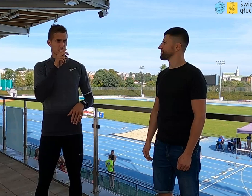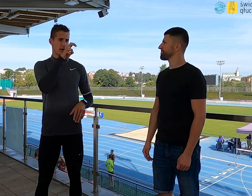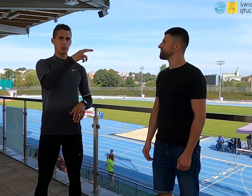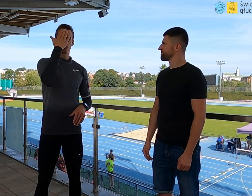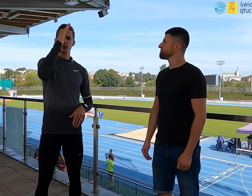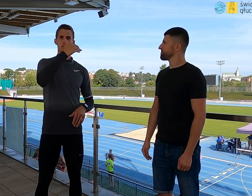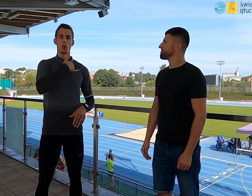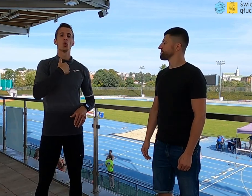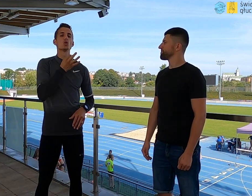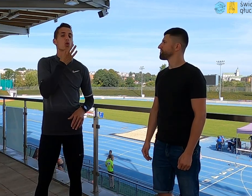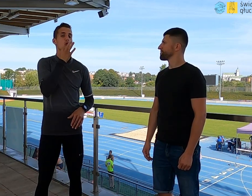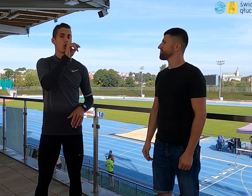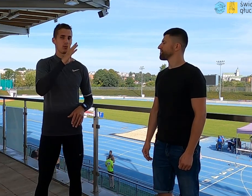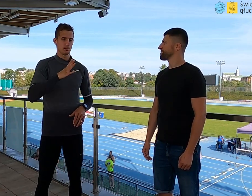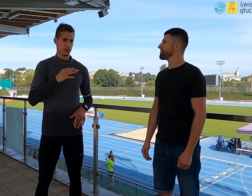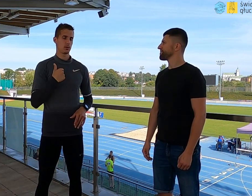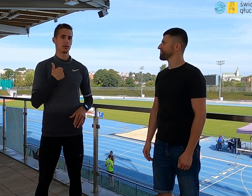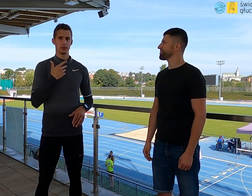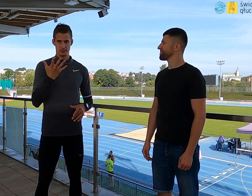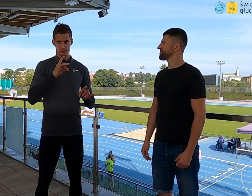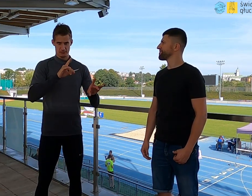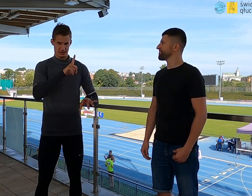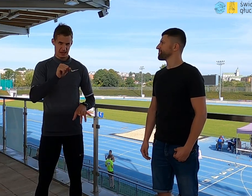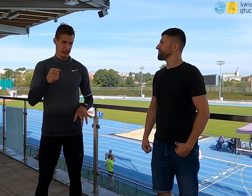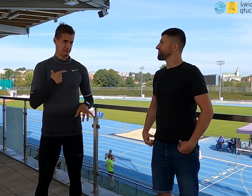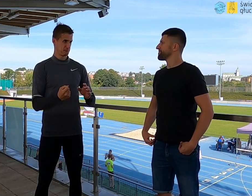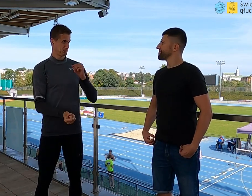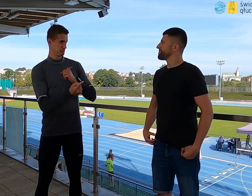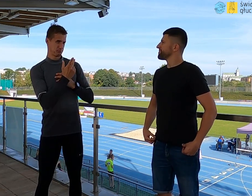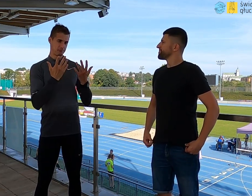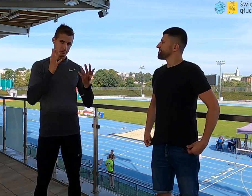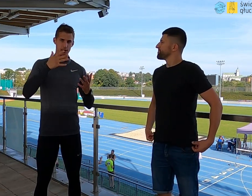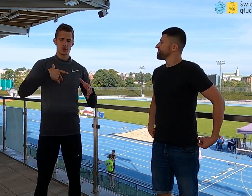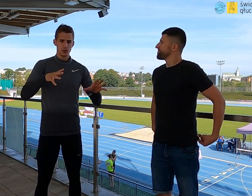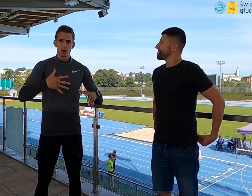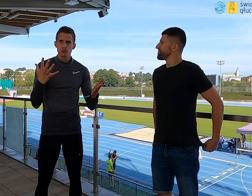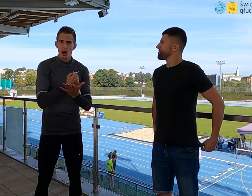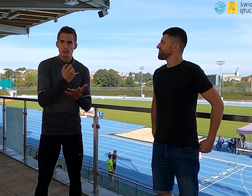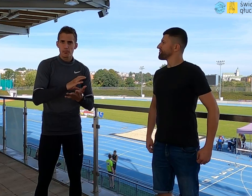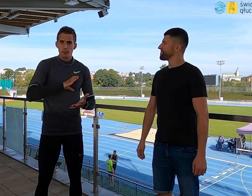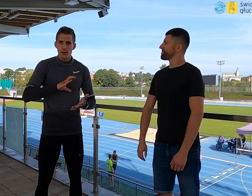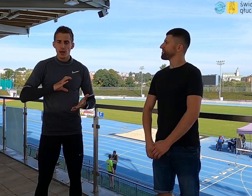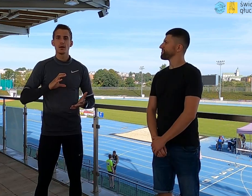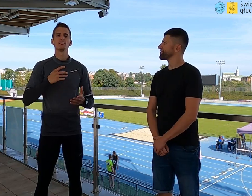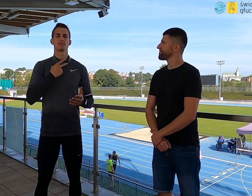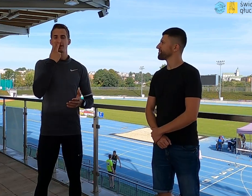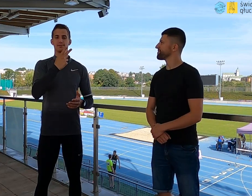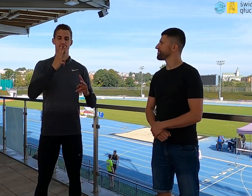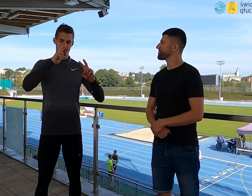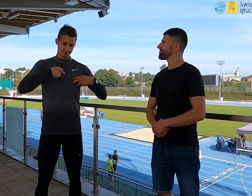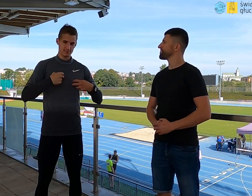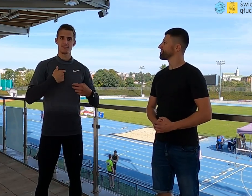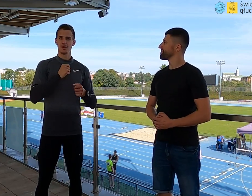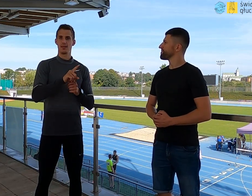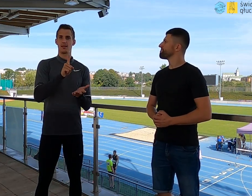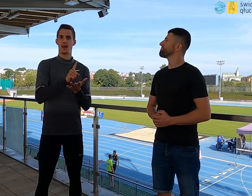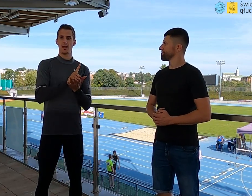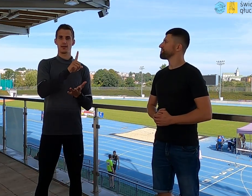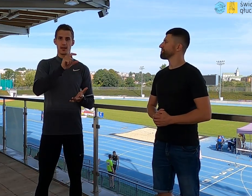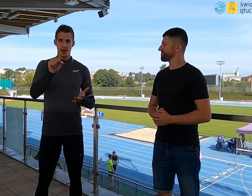I accepted the offer and didn't regret it, I won many medals. I realized that I have a talent for running. I decided to stay in athletics and focus on running.